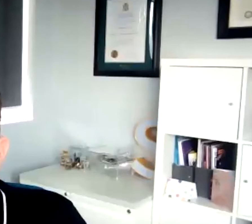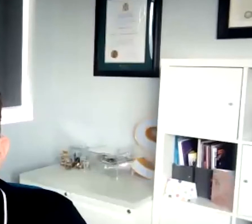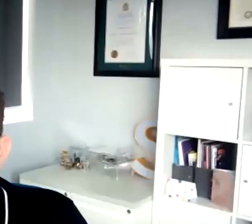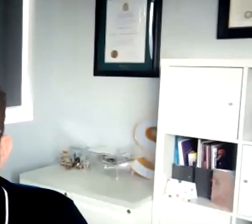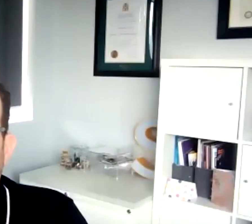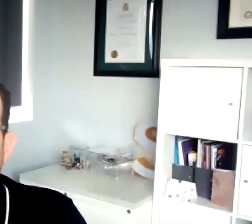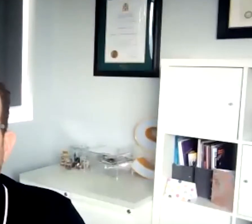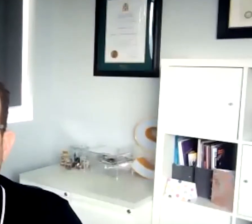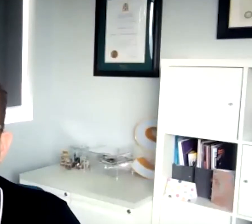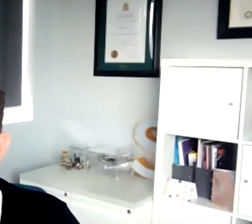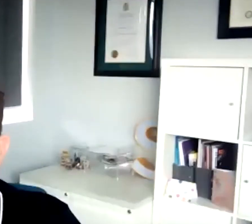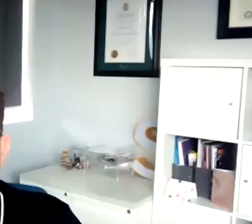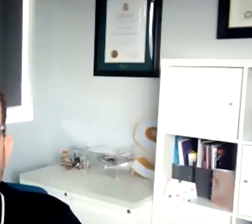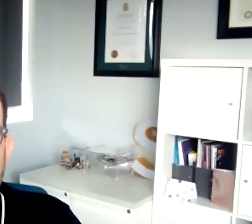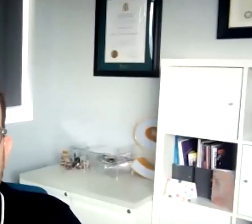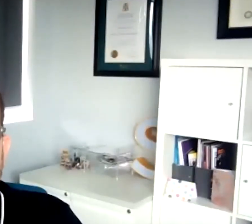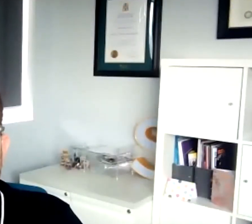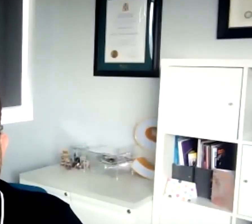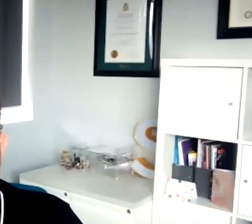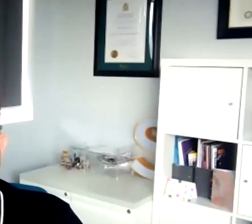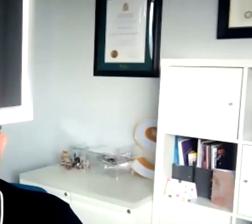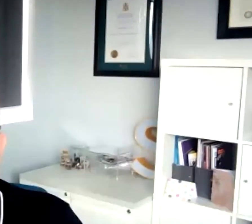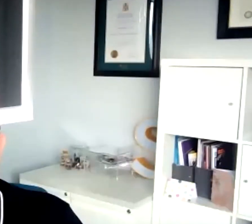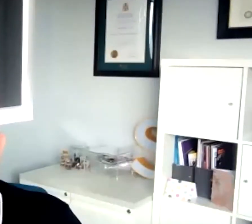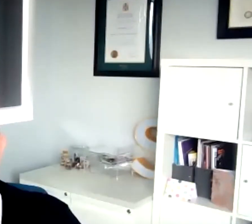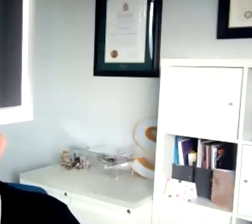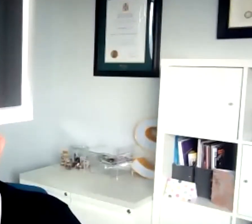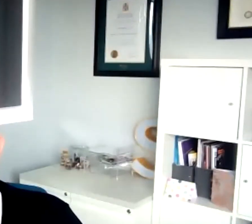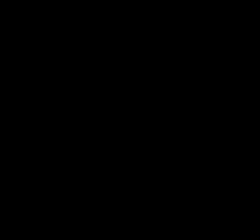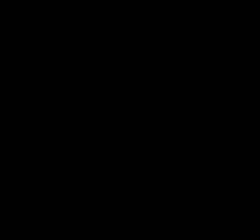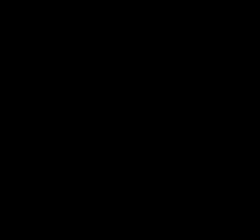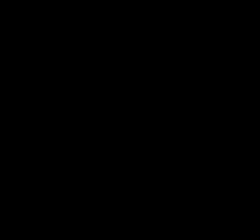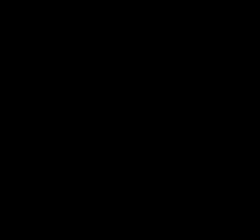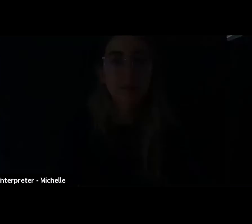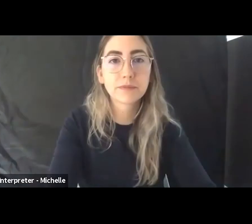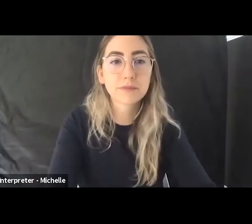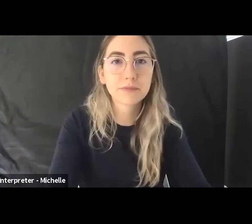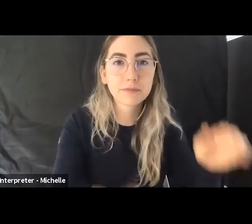WELCOME, EVERYONE, TO TODAY'S WEBINAR WHERE WE WILL WELCOME, EVERYONE, TO TODAY'S WEBINAR WHERE WE WILL BE BE DISCUSSING THE SURVEY RESULTS